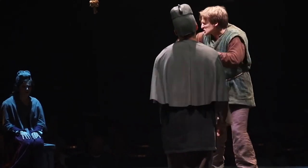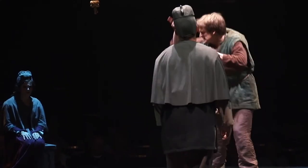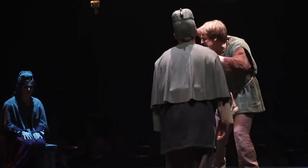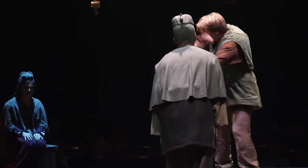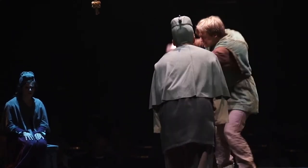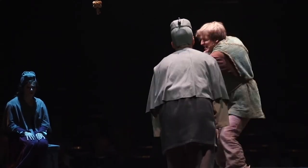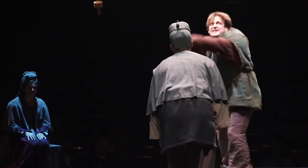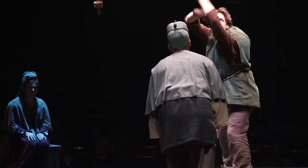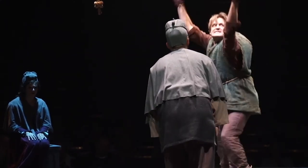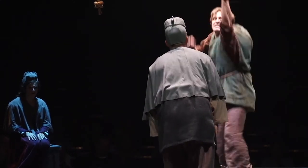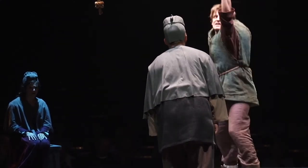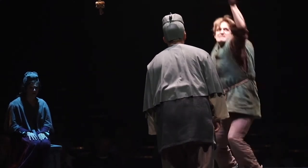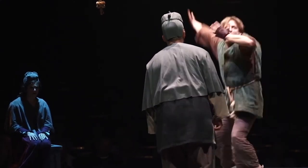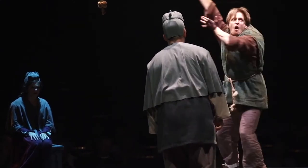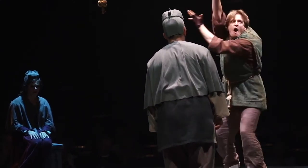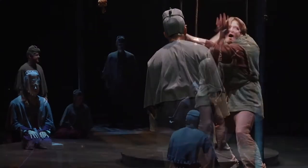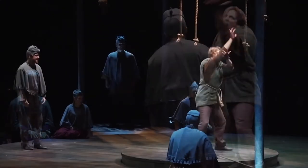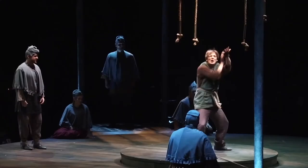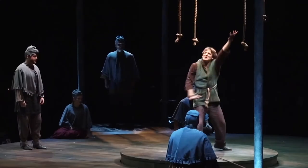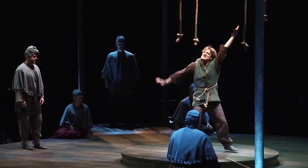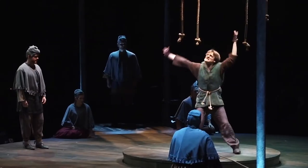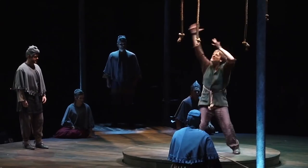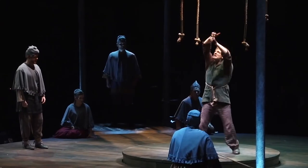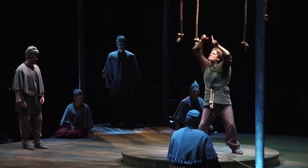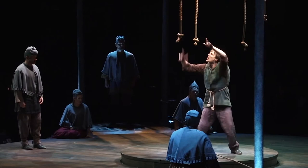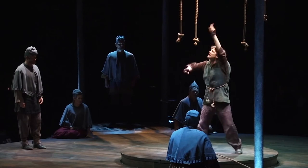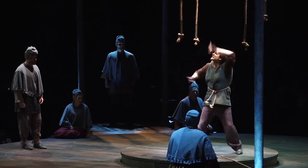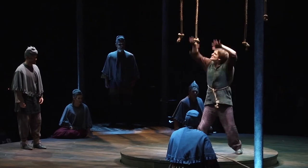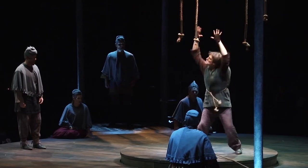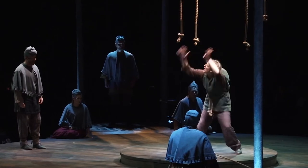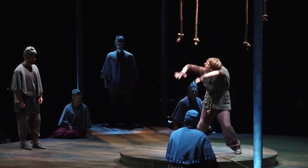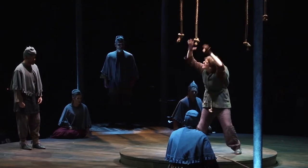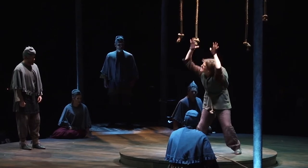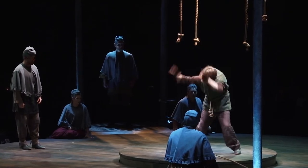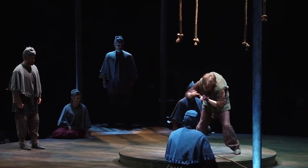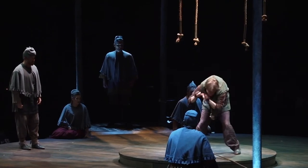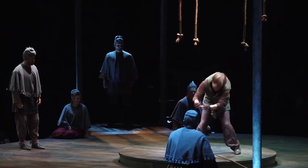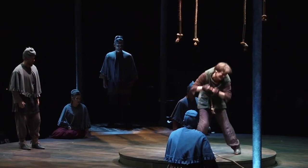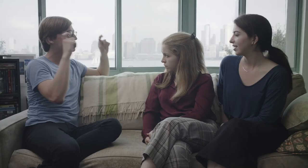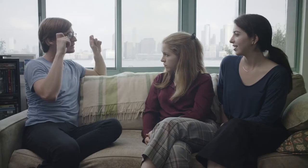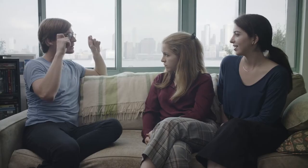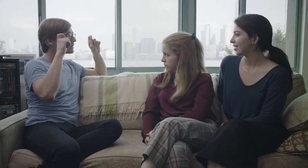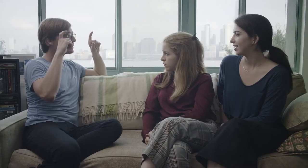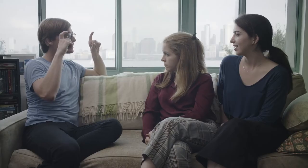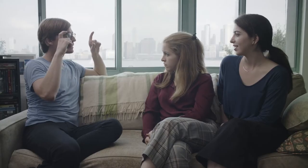I had to show them that it would work, because the character, Quasimodo, is deaf. Why shouldn't he be played by a deaf actor, if we wanna do this authentically?